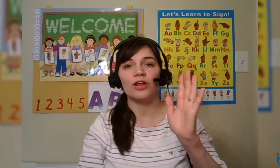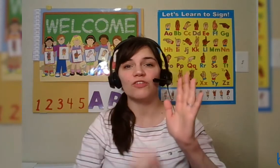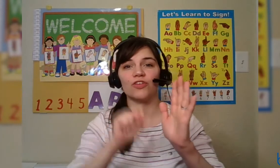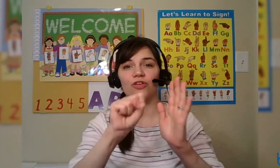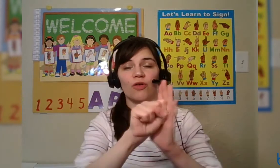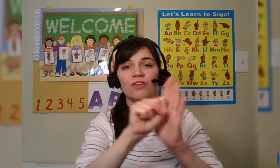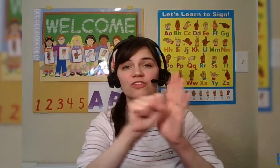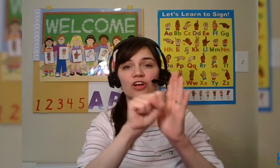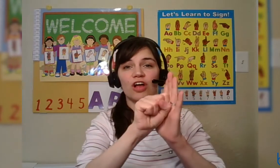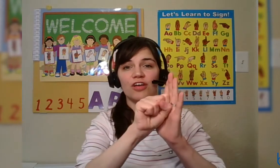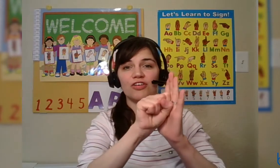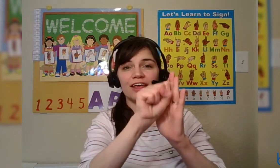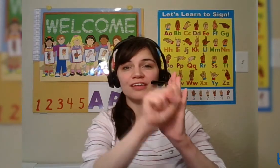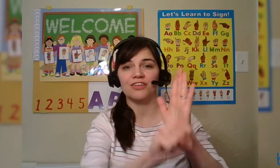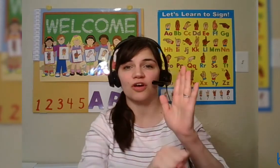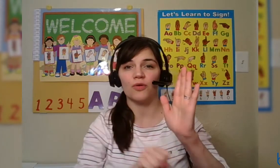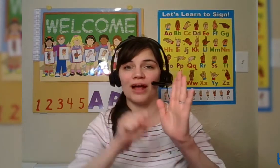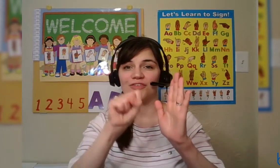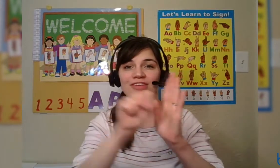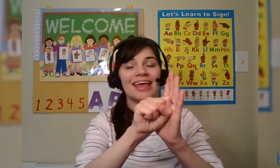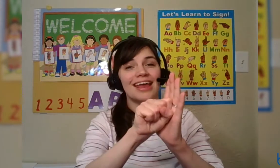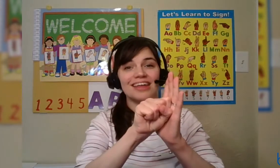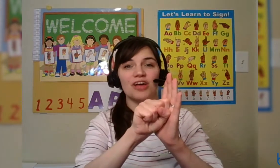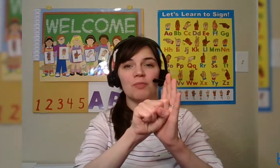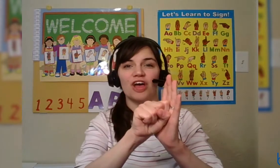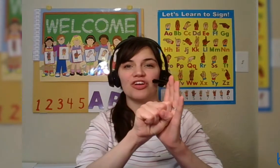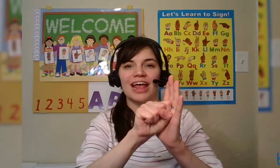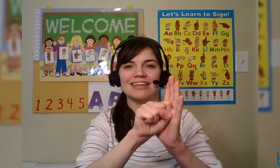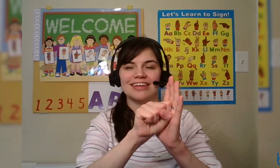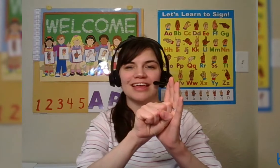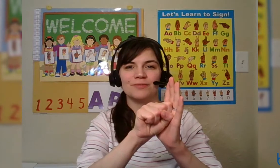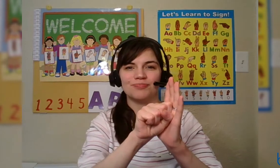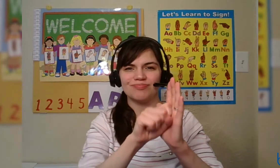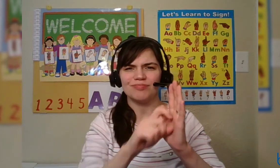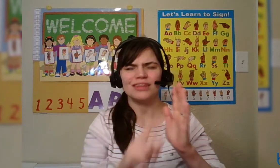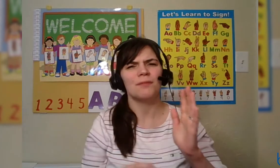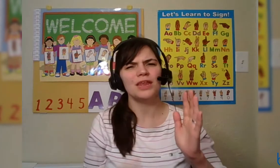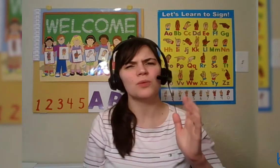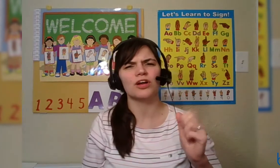in a circle. Start on your hand, go around, and end up on your hand. Again, many words